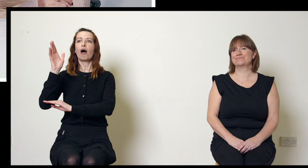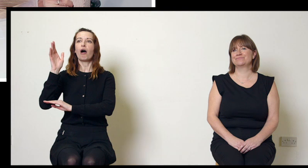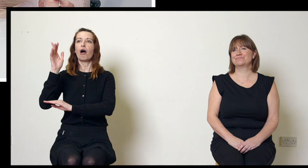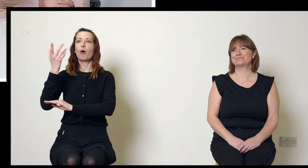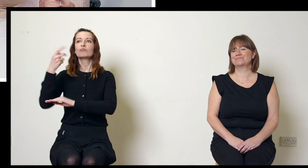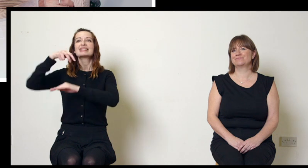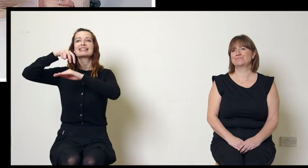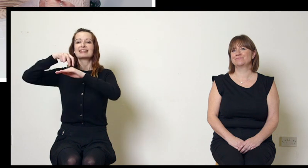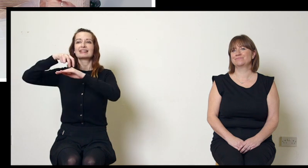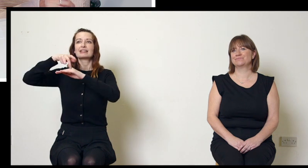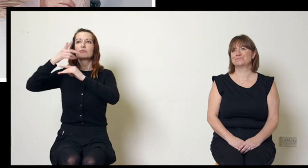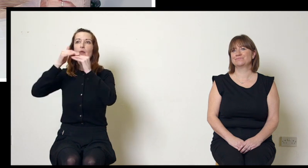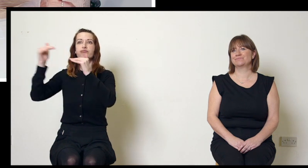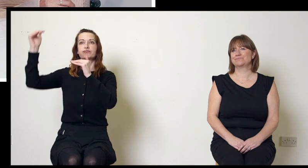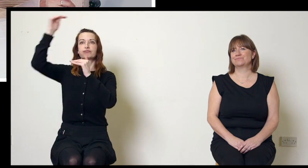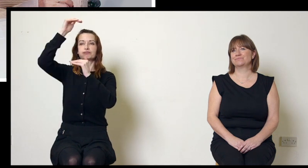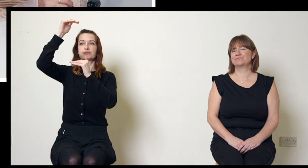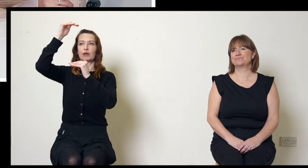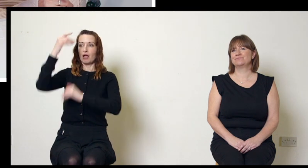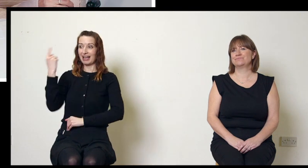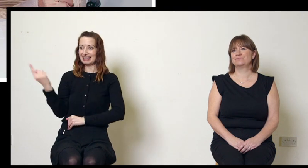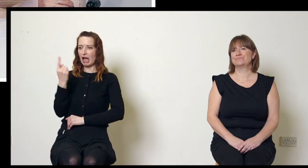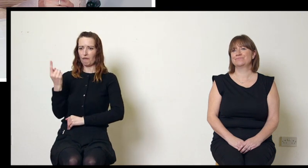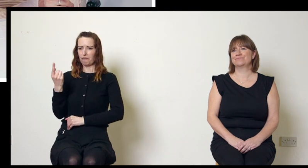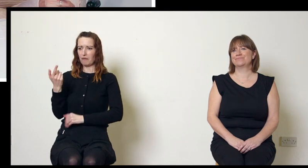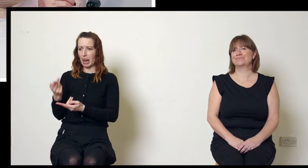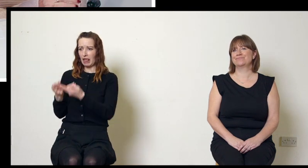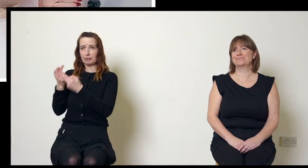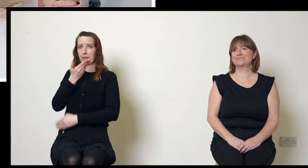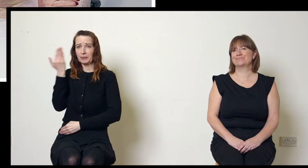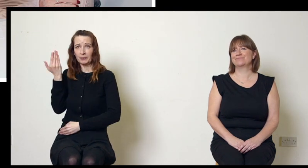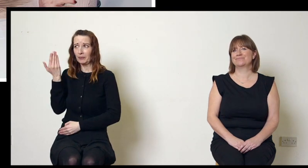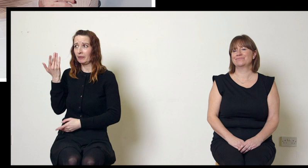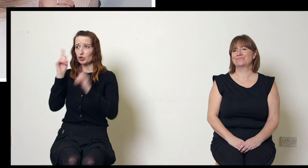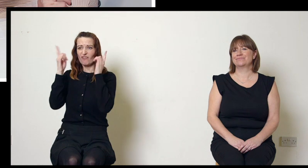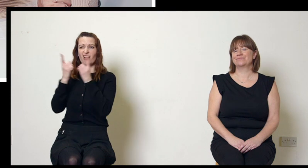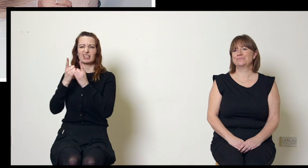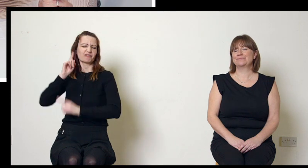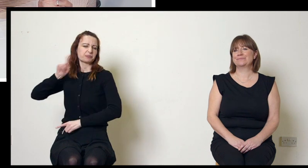no lift, she couldn't go to and the university wouldn't do anything for a couple of years about making it accessible to her.